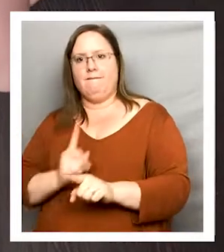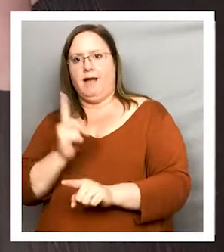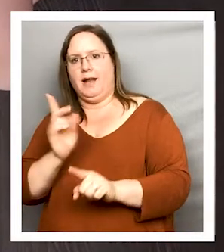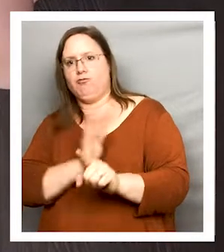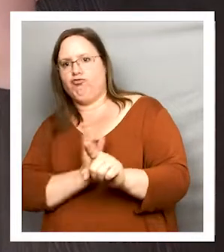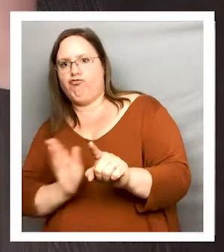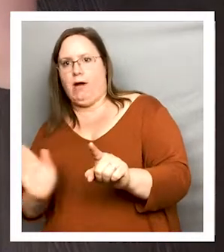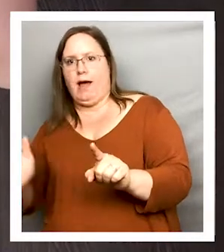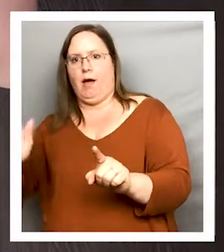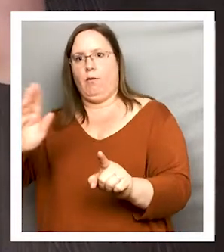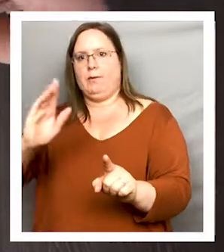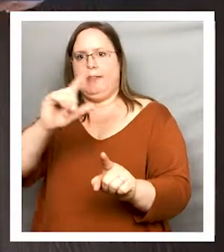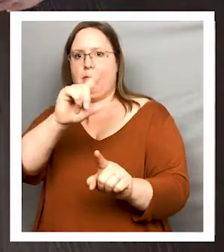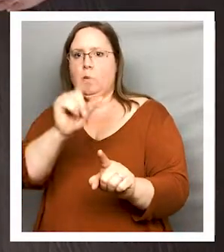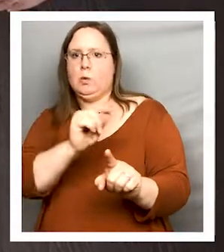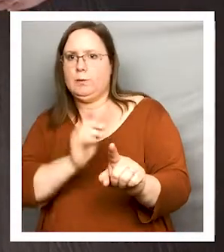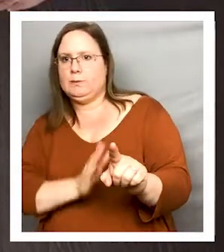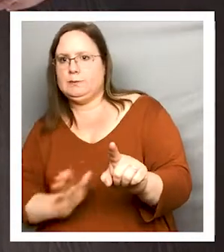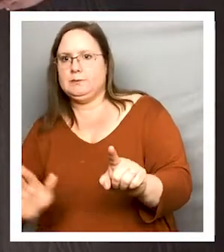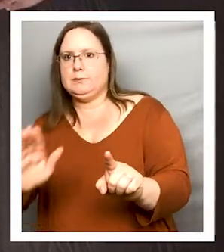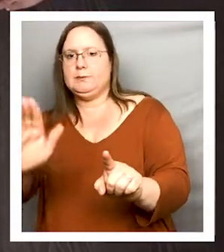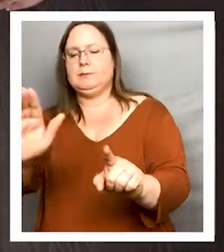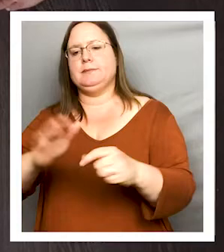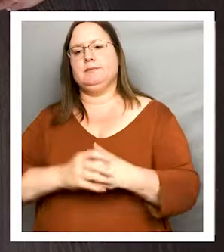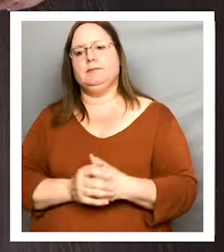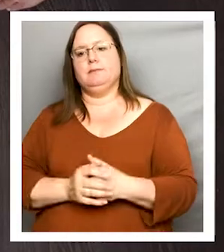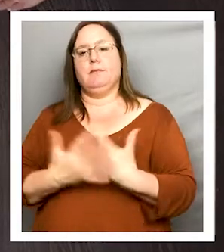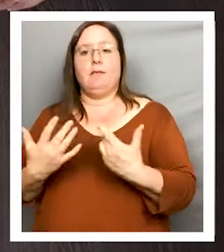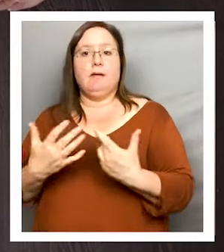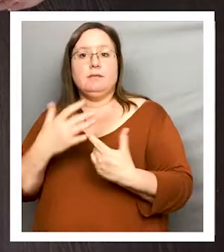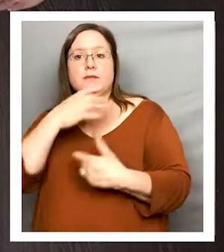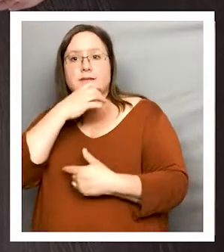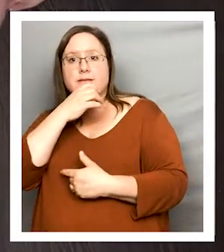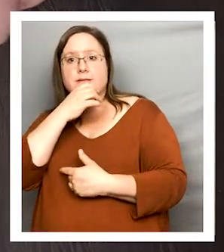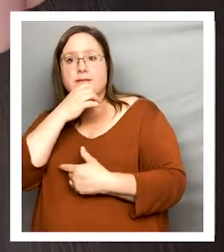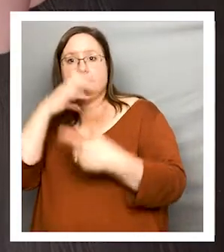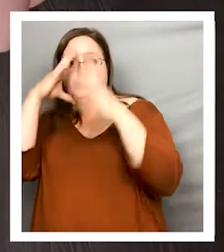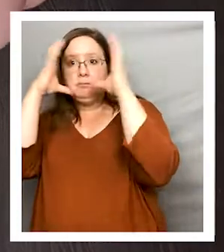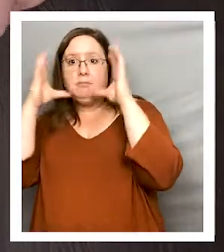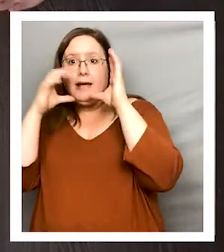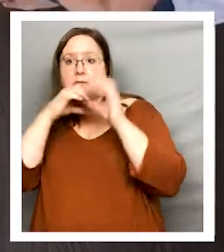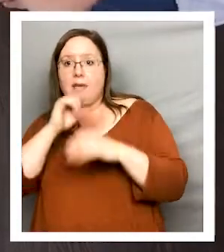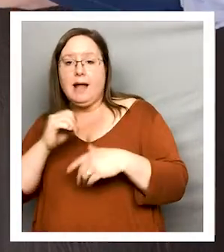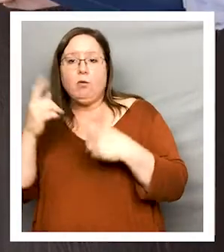these can go on the moon along with your scoops